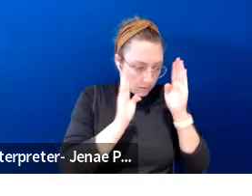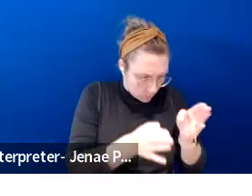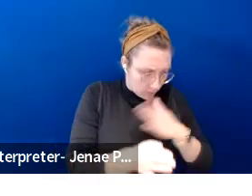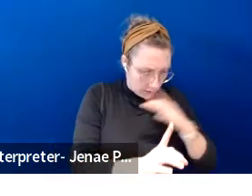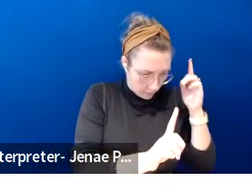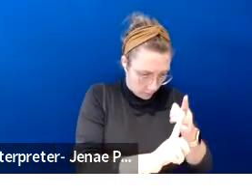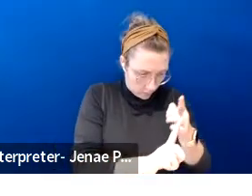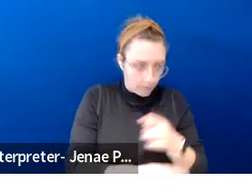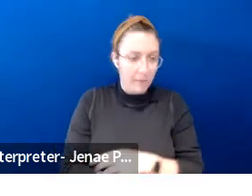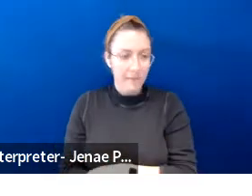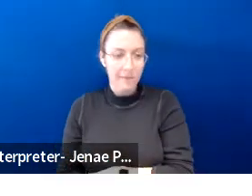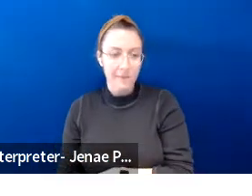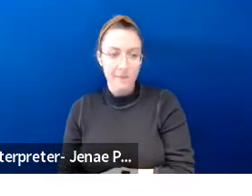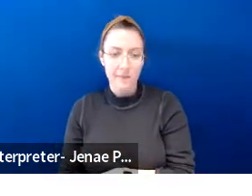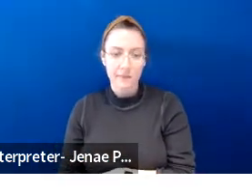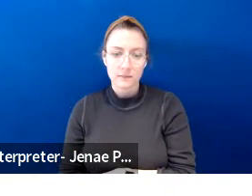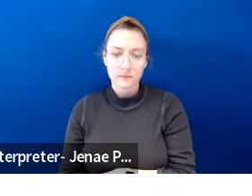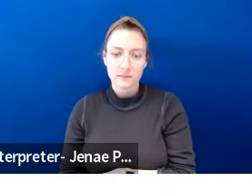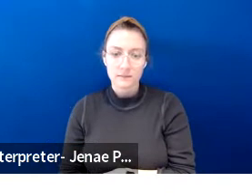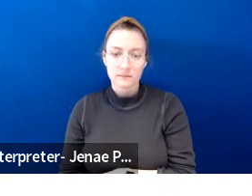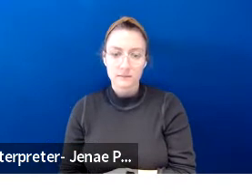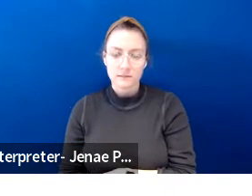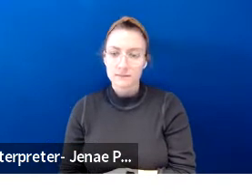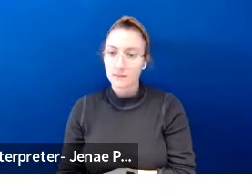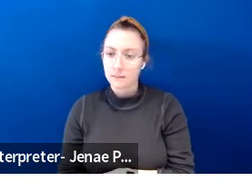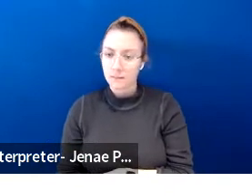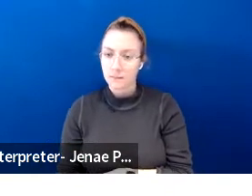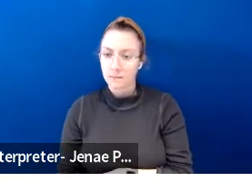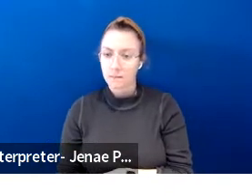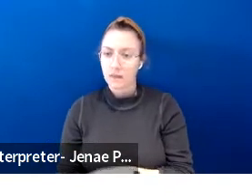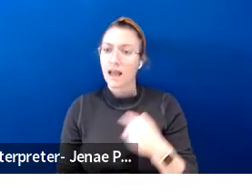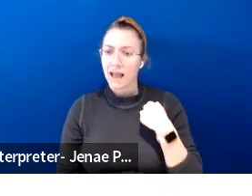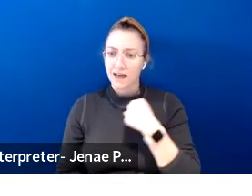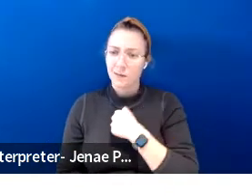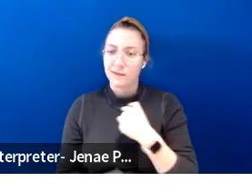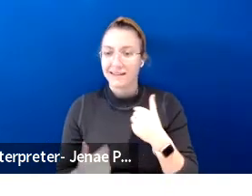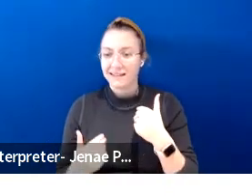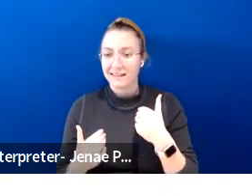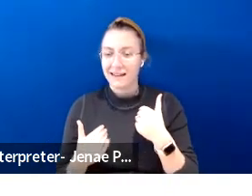And as we are having more solid range goals